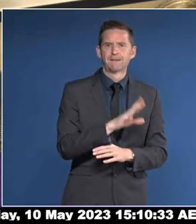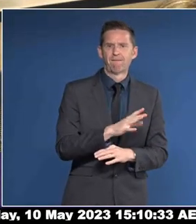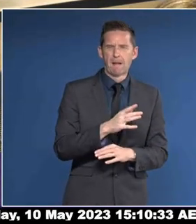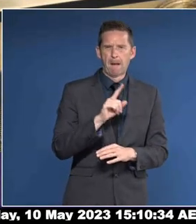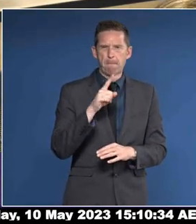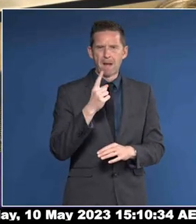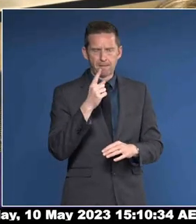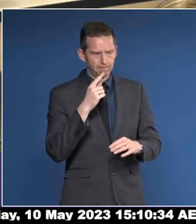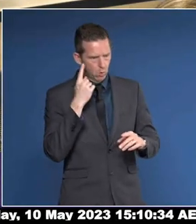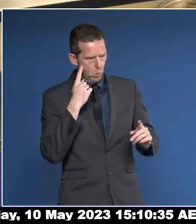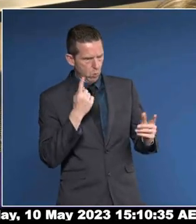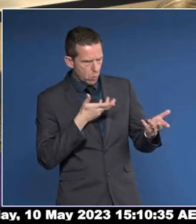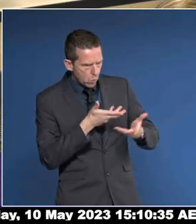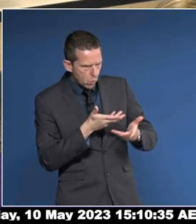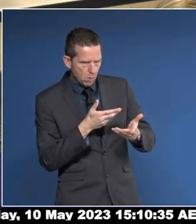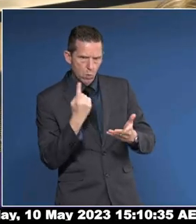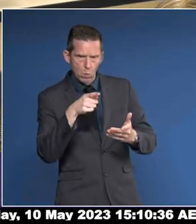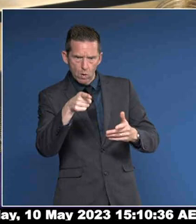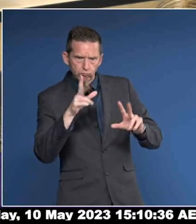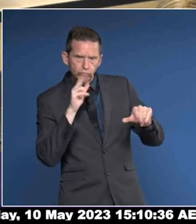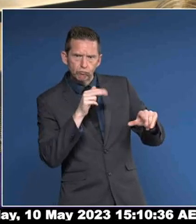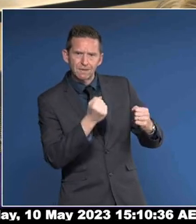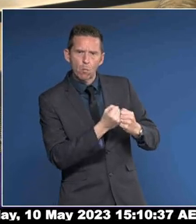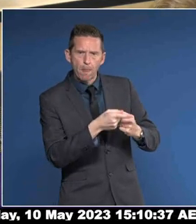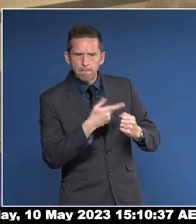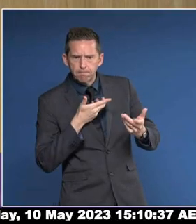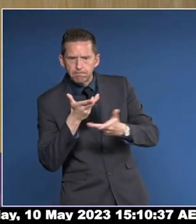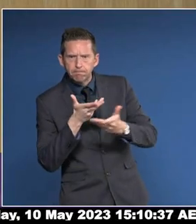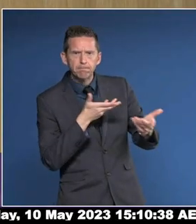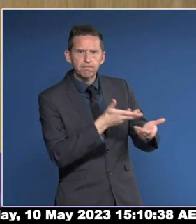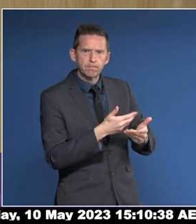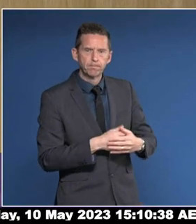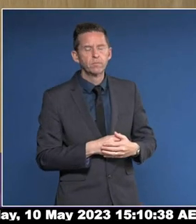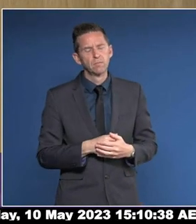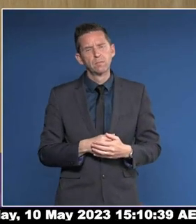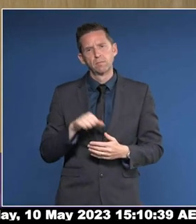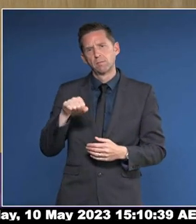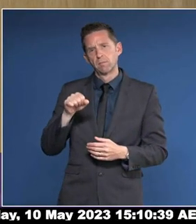From a person-centred care perspective, the focus is always on the child, the young person.